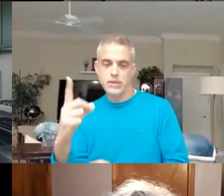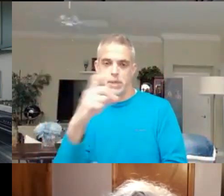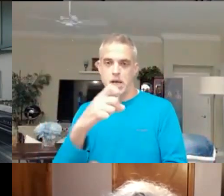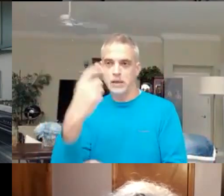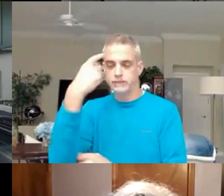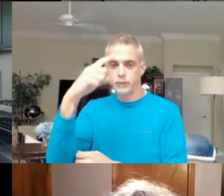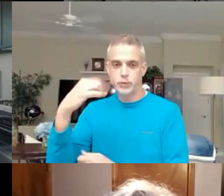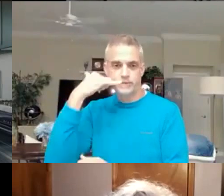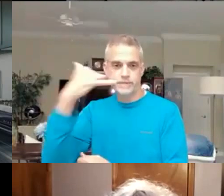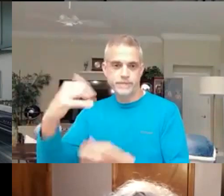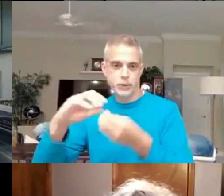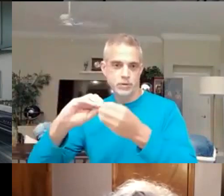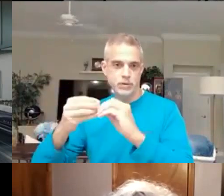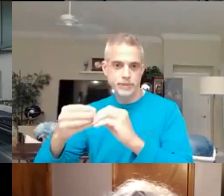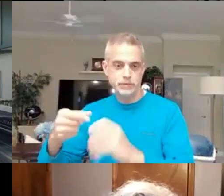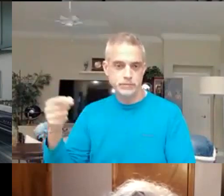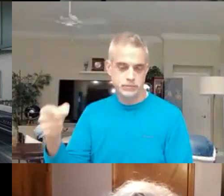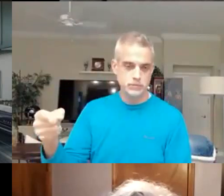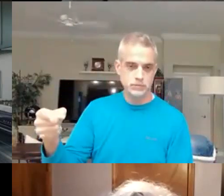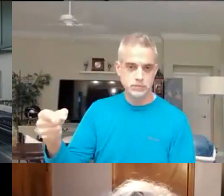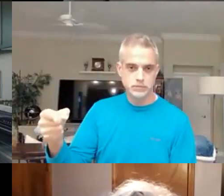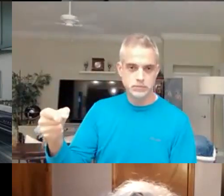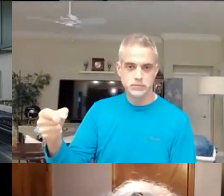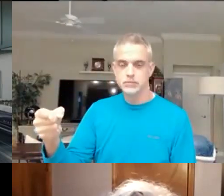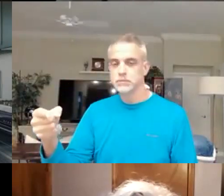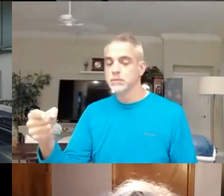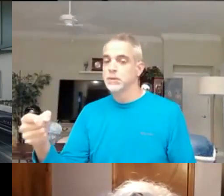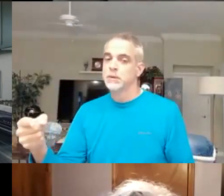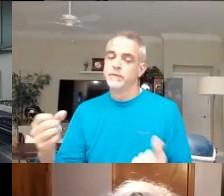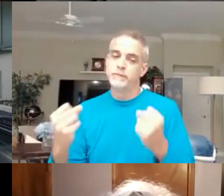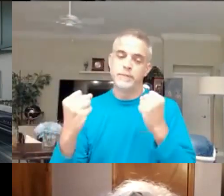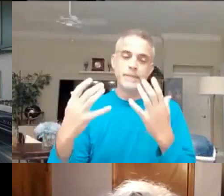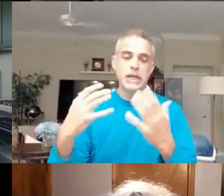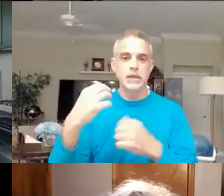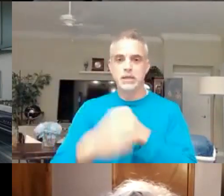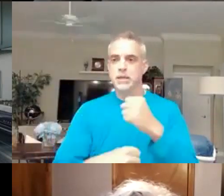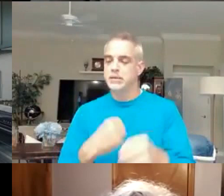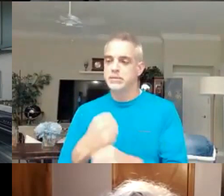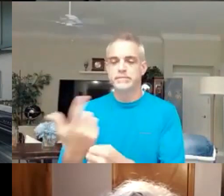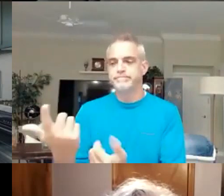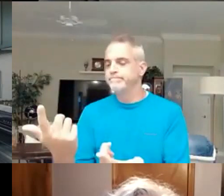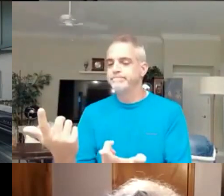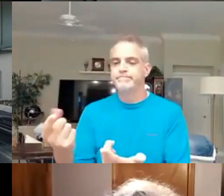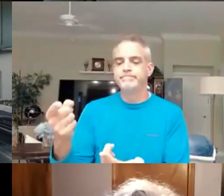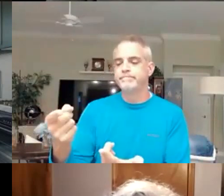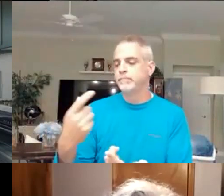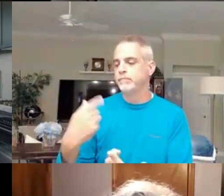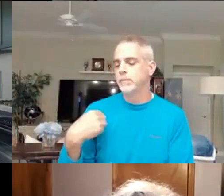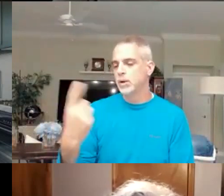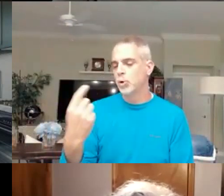It starts with all of these forms and they ask for a phone number for the application, right. They ask for a phone number. So, for many years